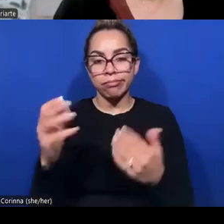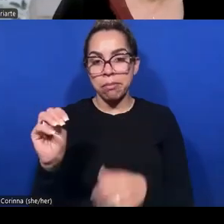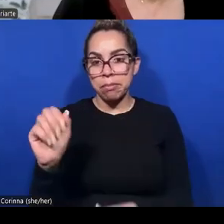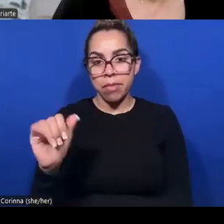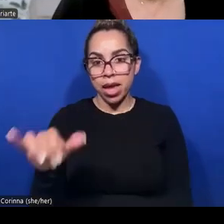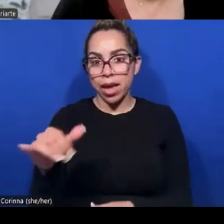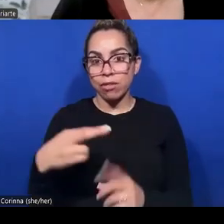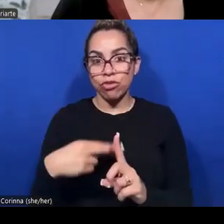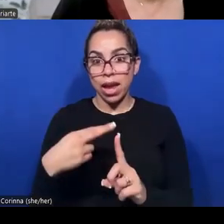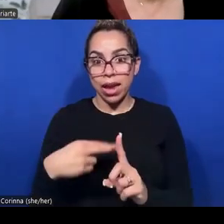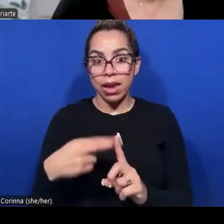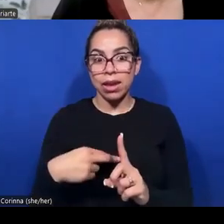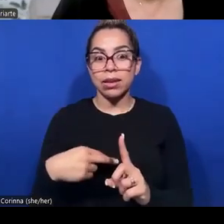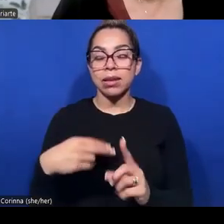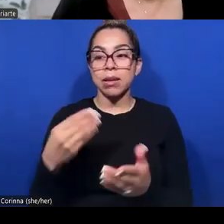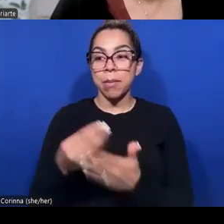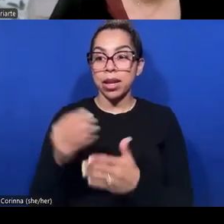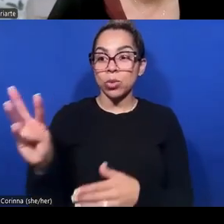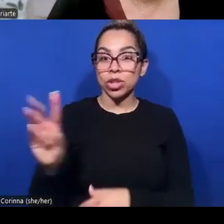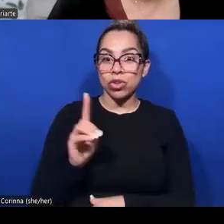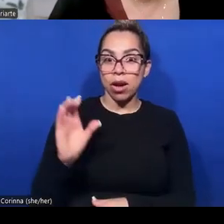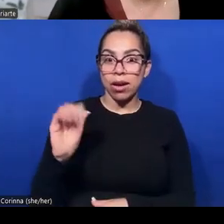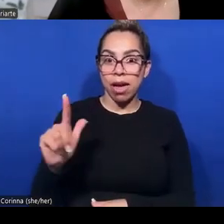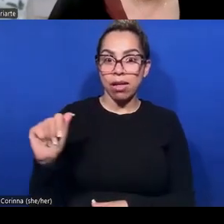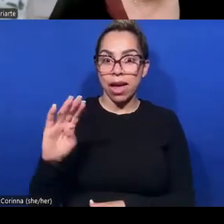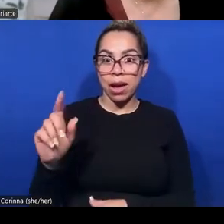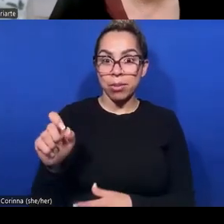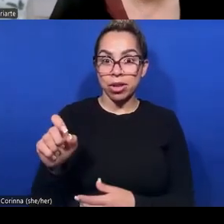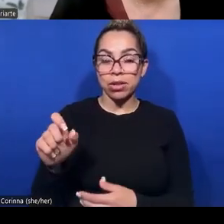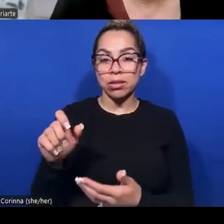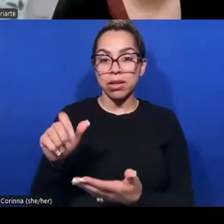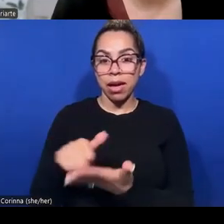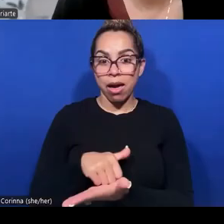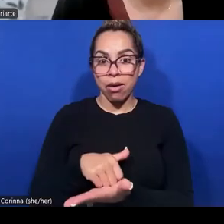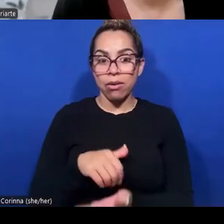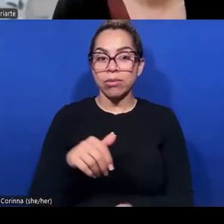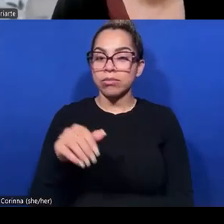taking out that money from the CalAble account in May, you're paying that rent. May rent in May.